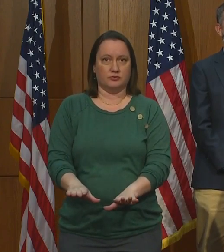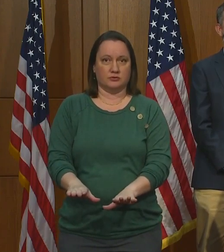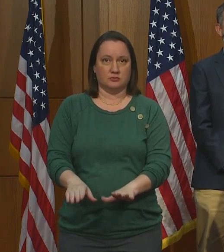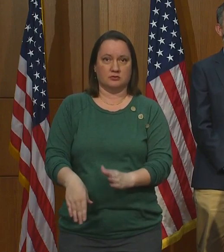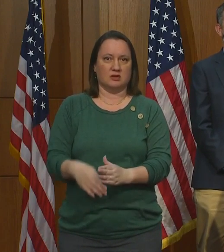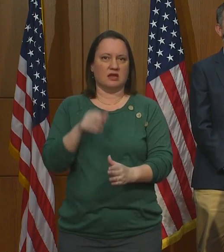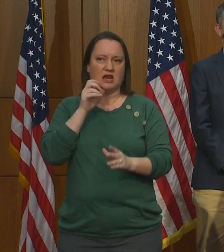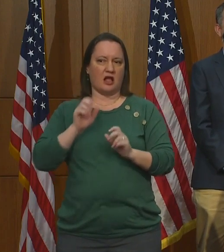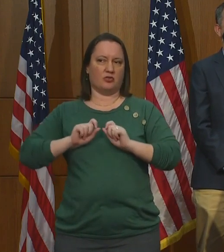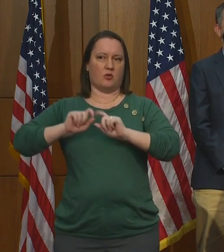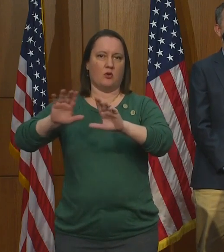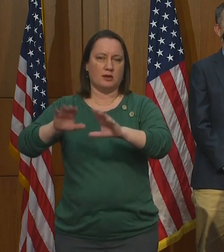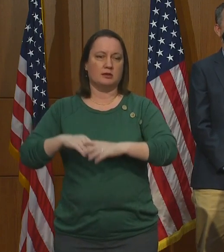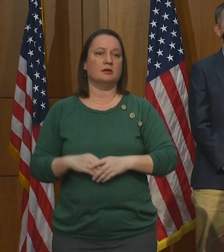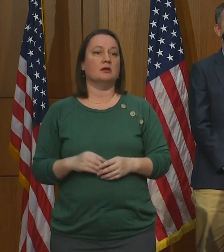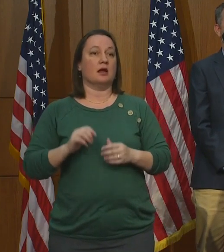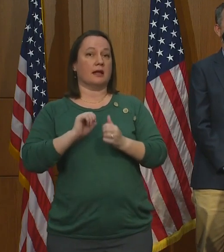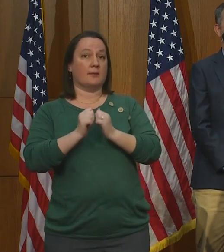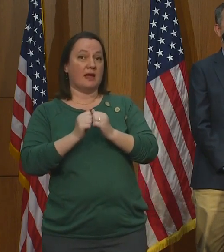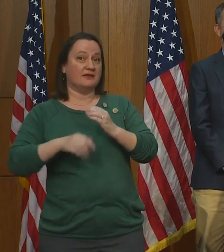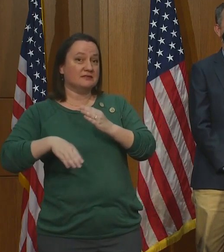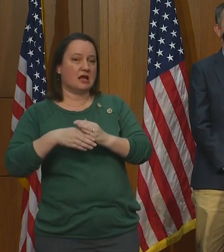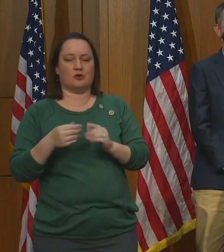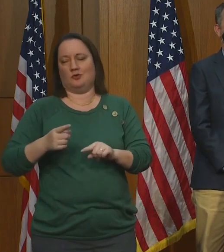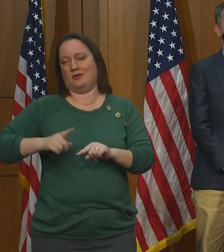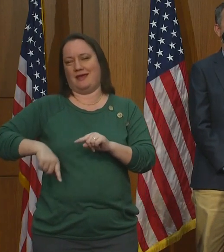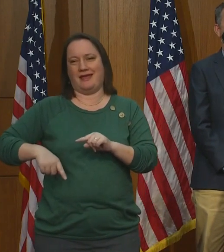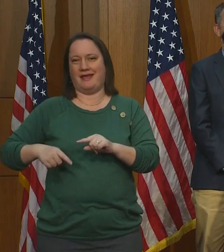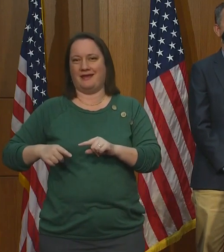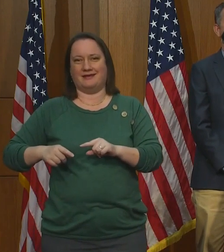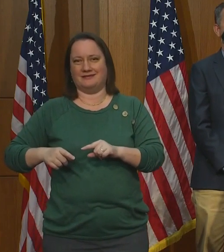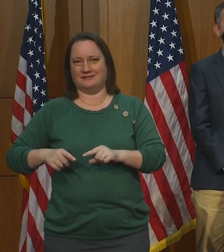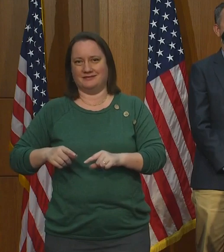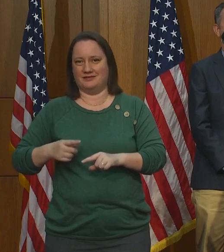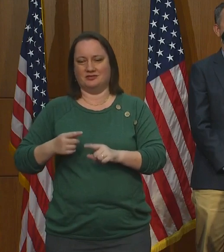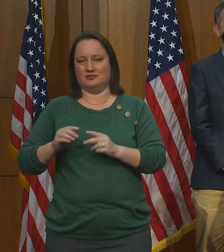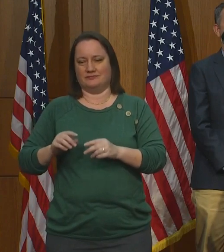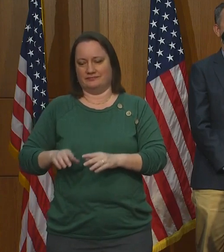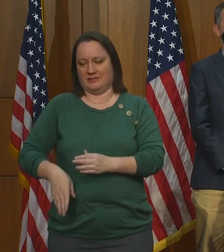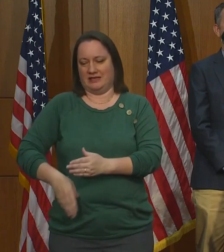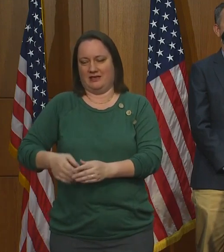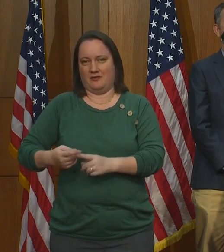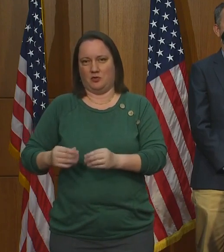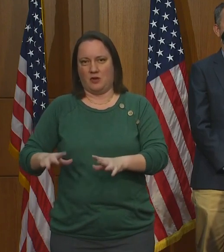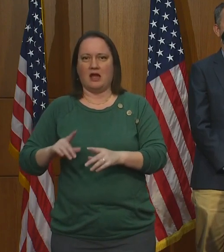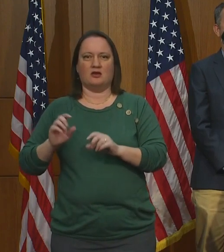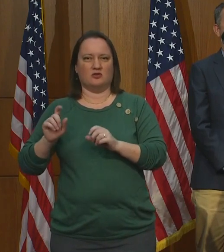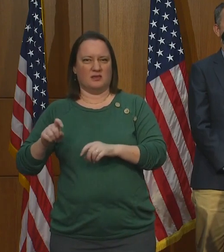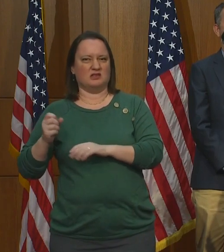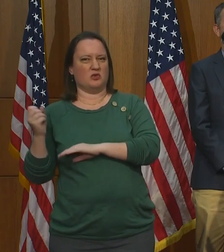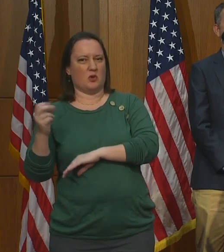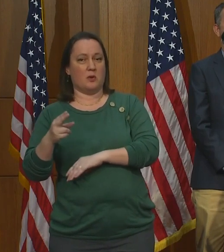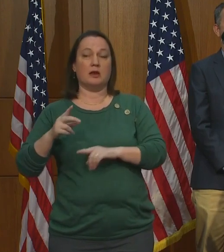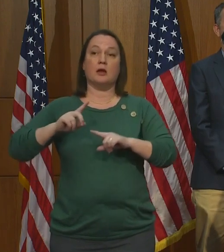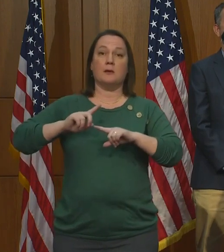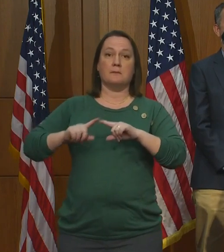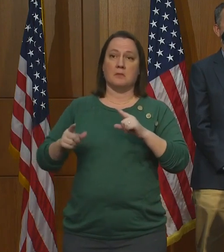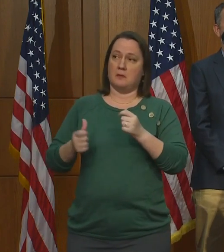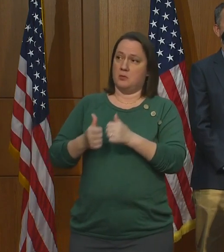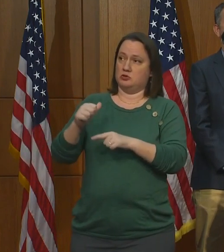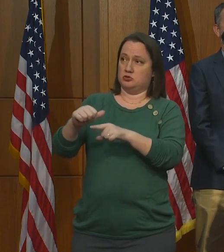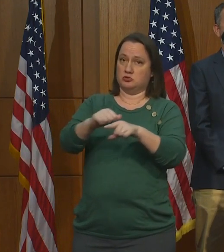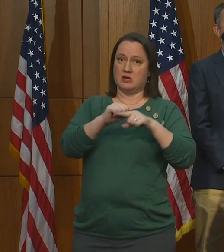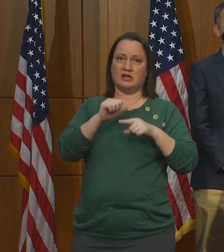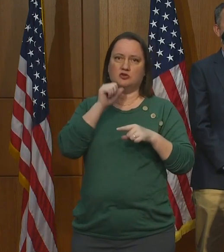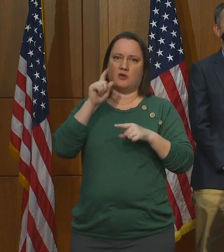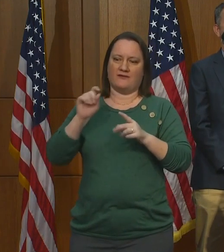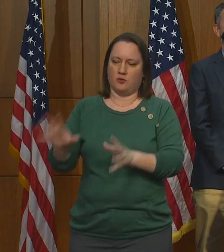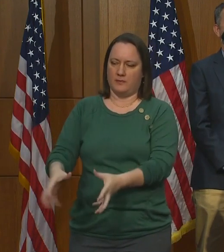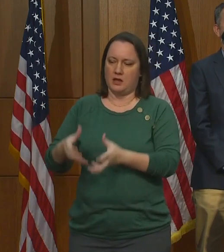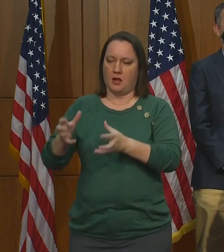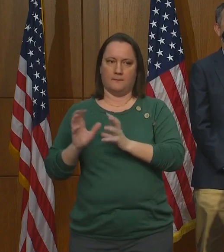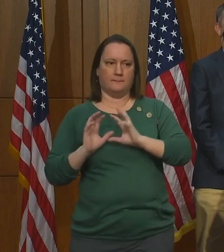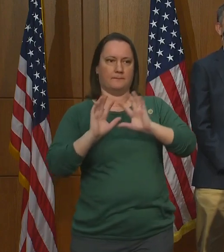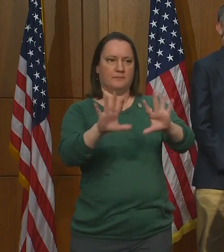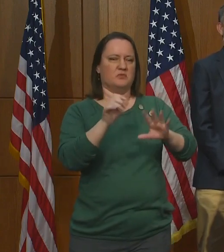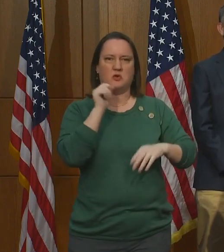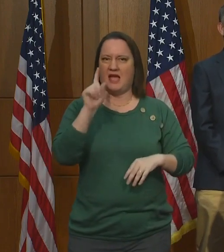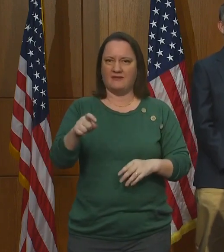BUT EXAMPLE HI. BEEN STRUCK.